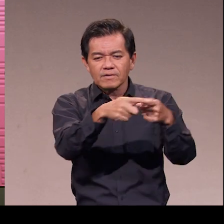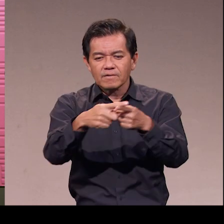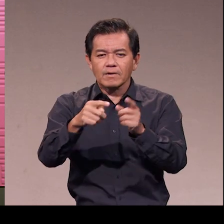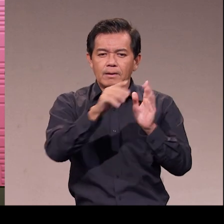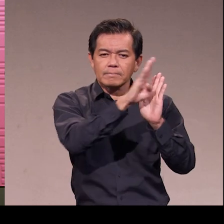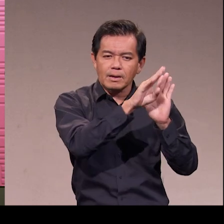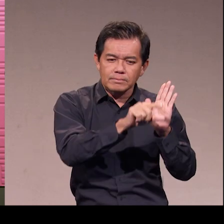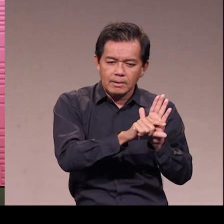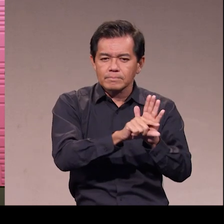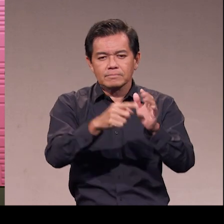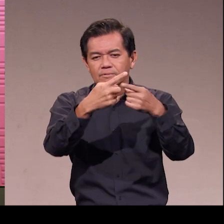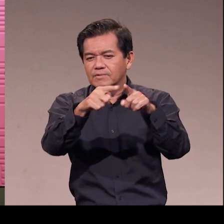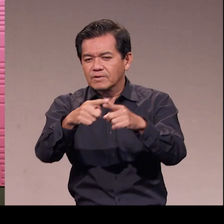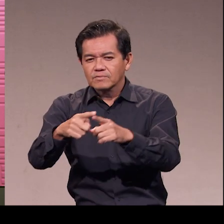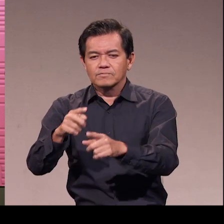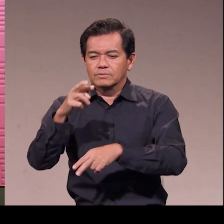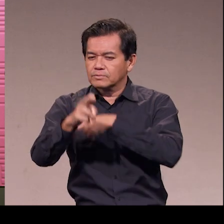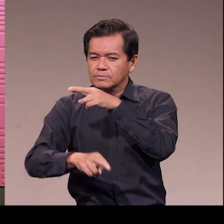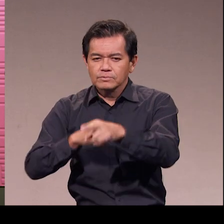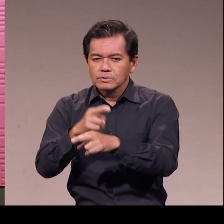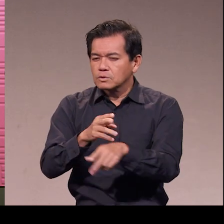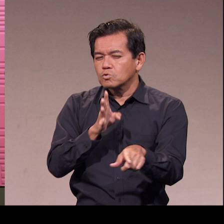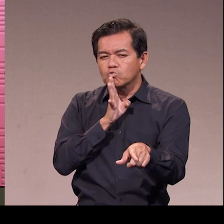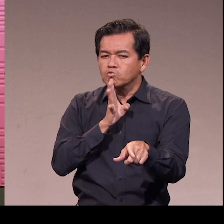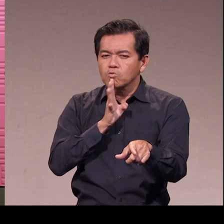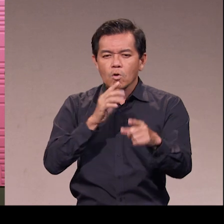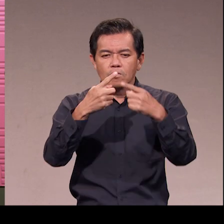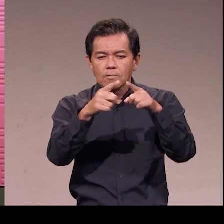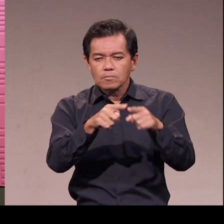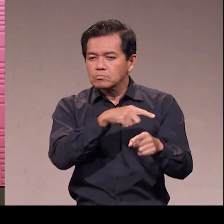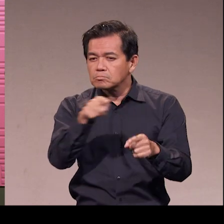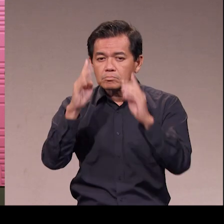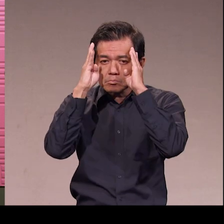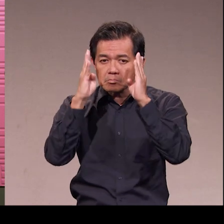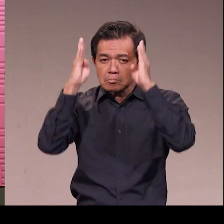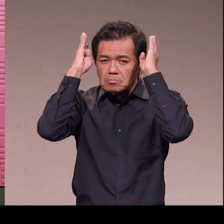too regarded Mr Lee as their friend. This showed Mr Lee's success in building an